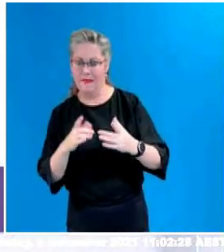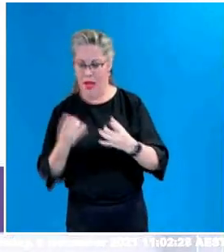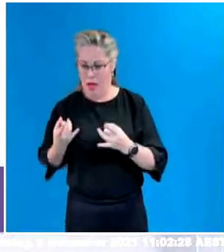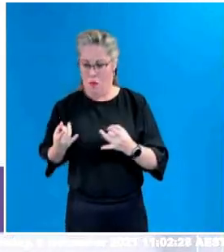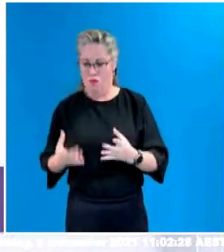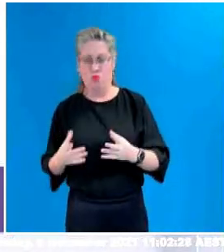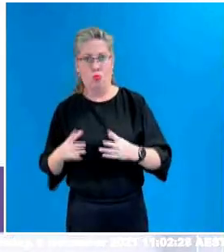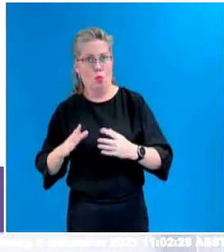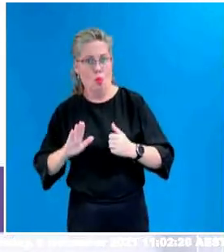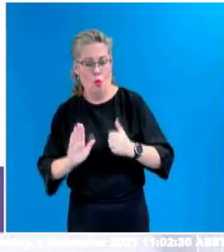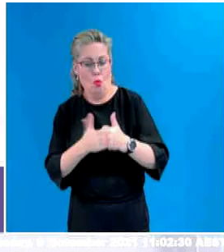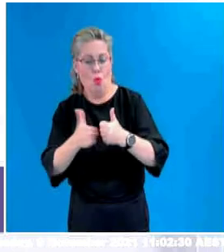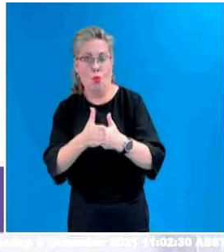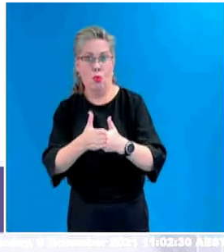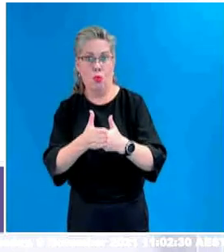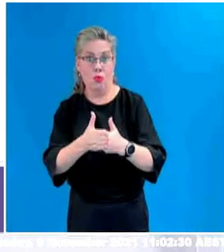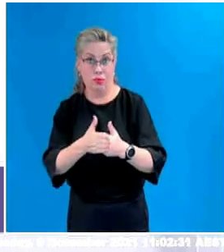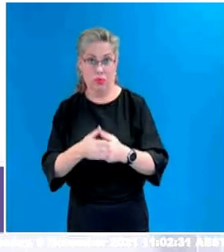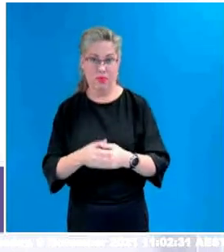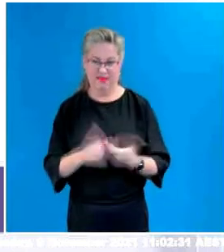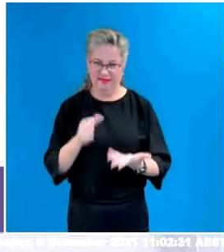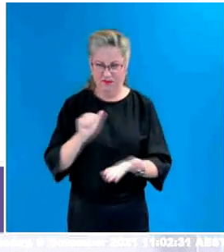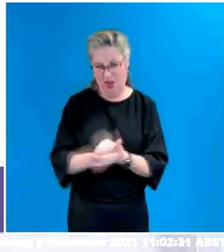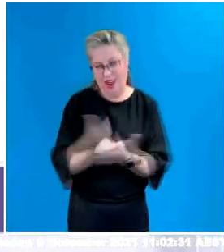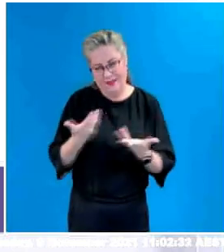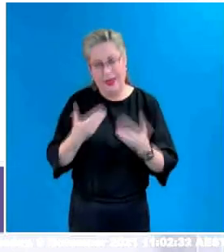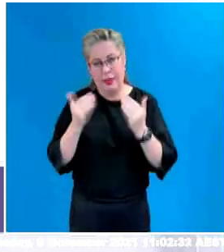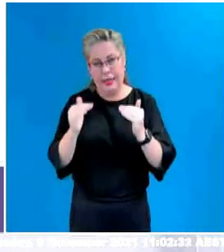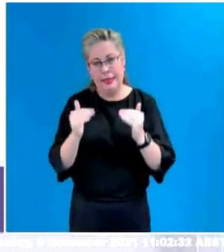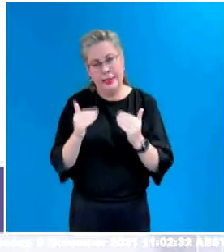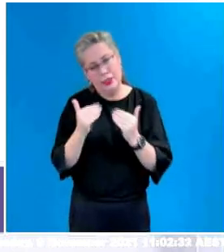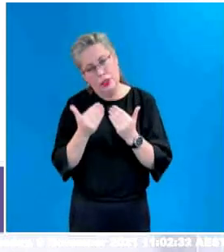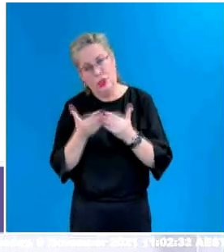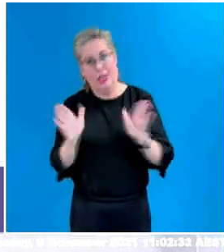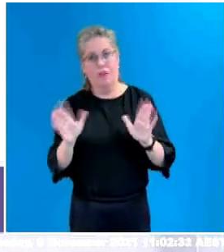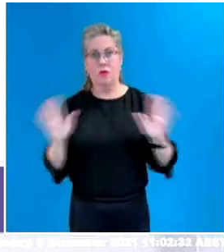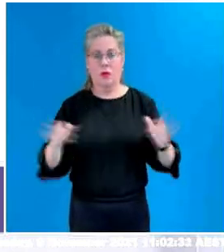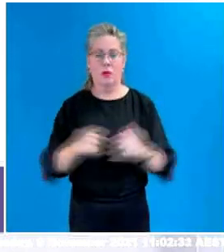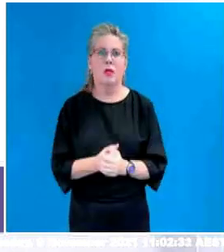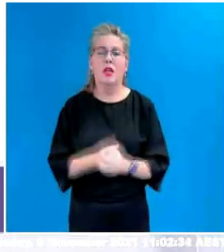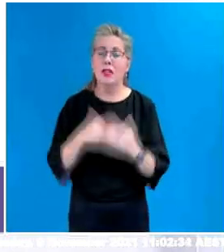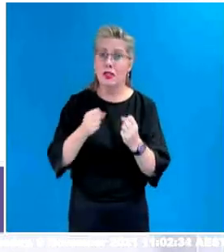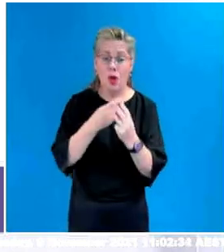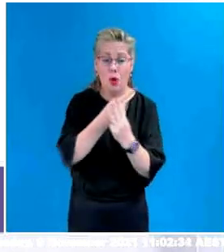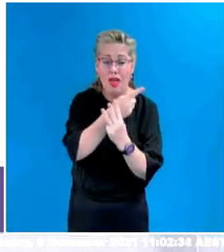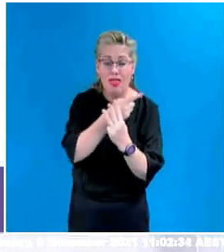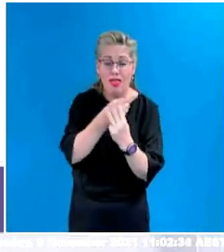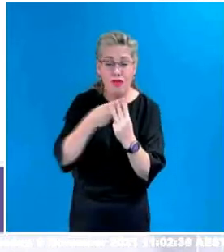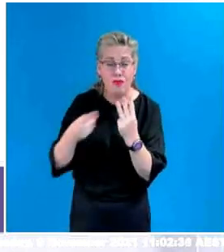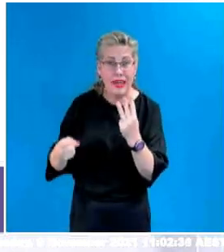Yes. Can you tell us how or why that pillar approach is important?